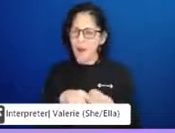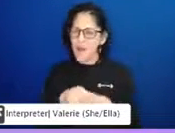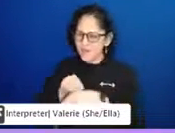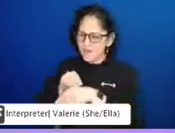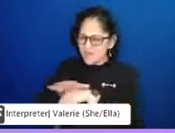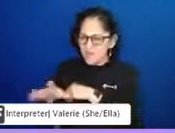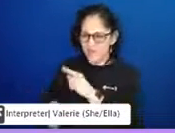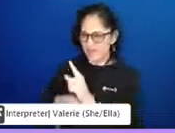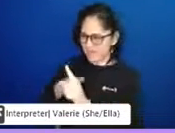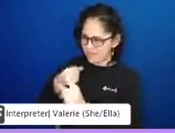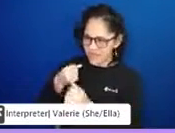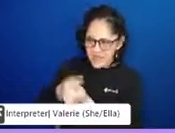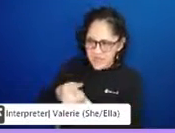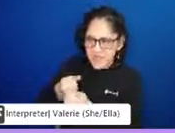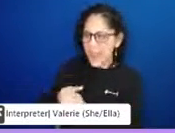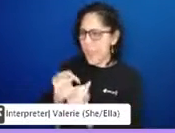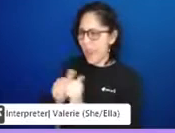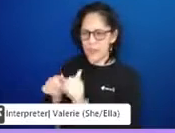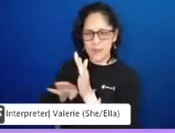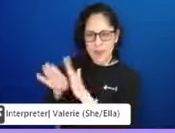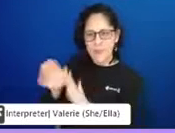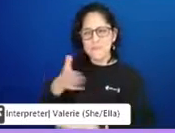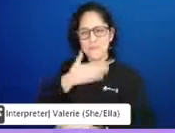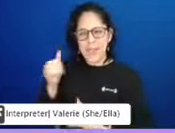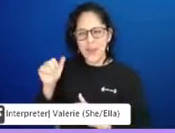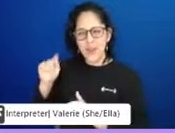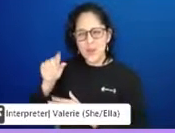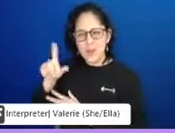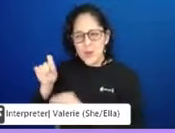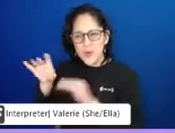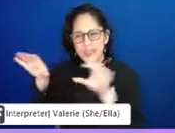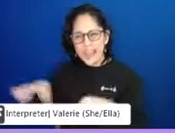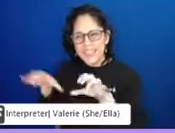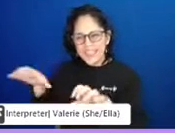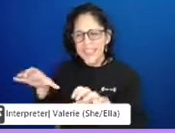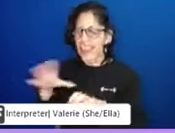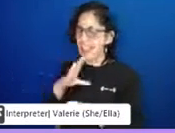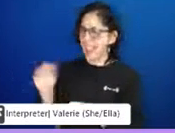activities and further our Collective efforts to make more inclusive experiences